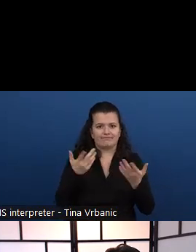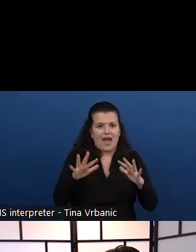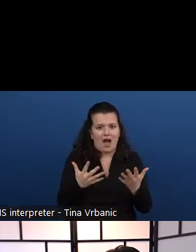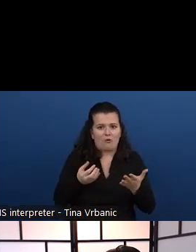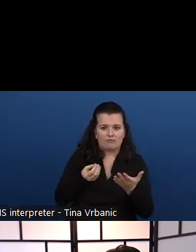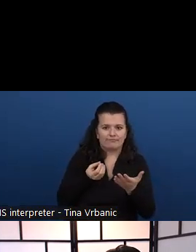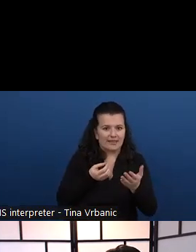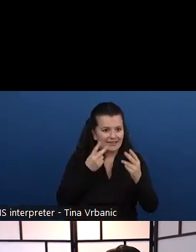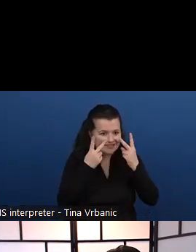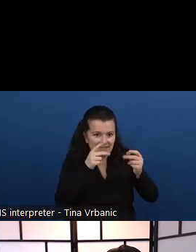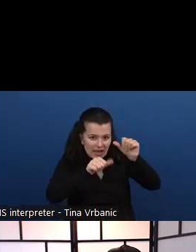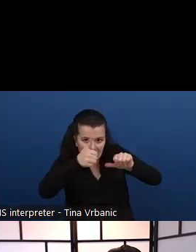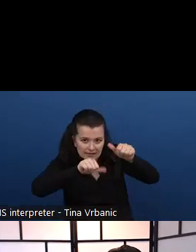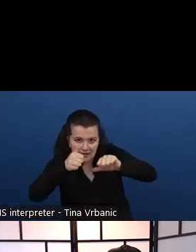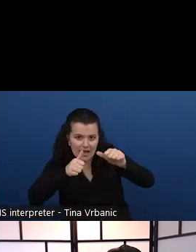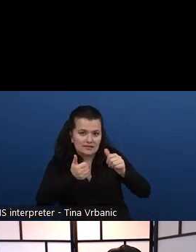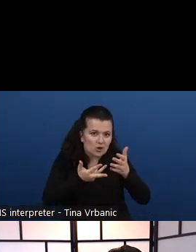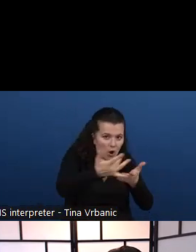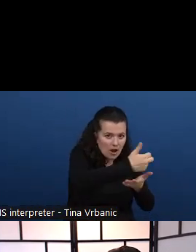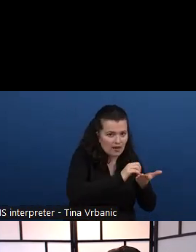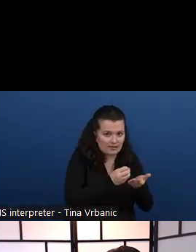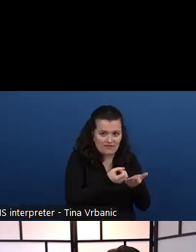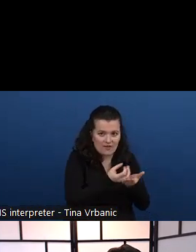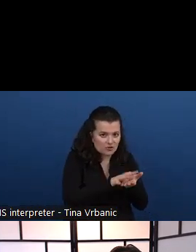And you can ask about the European Accessibility Act.